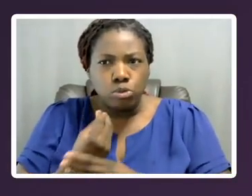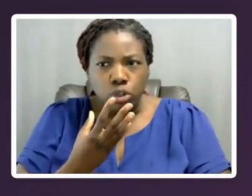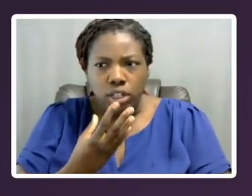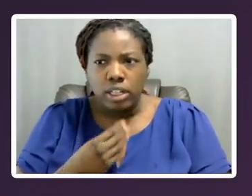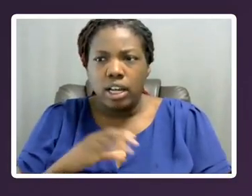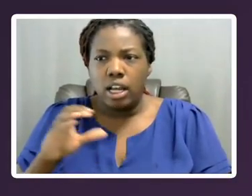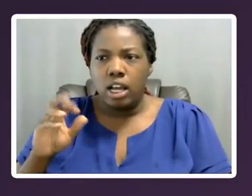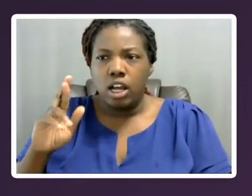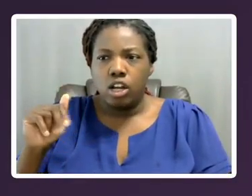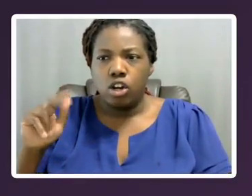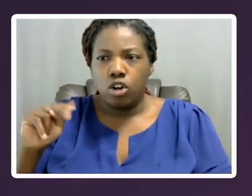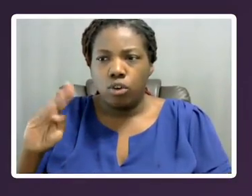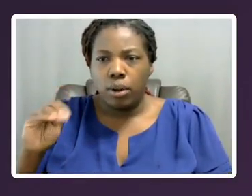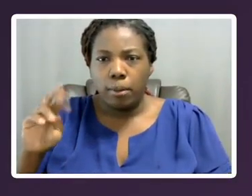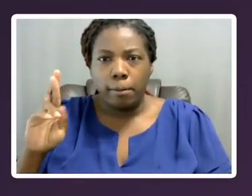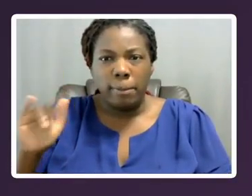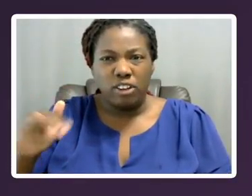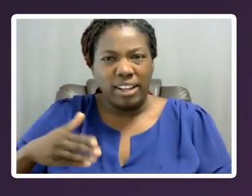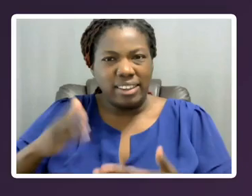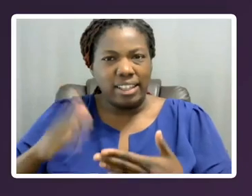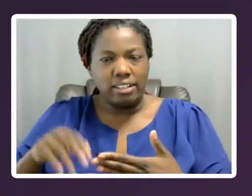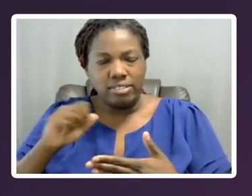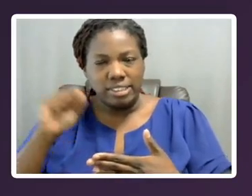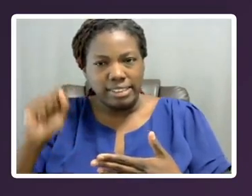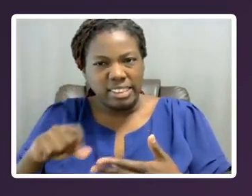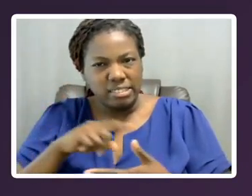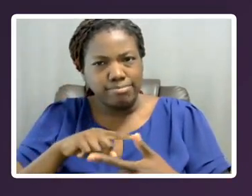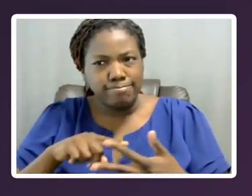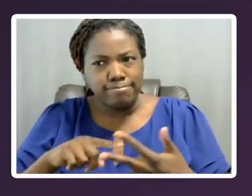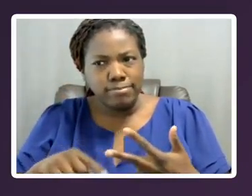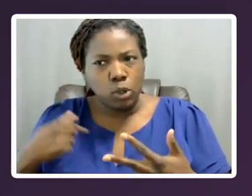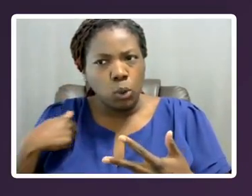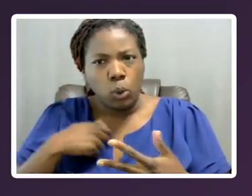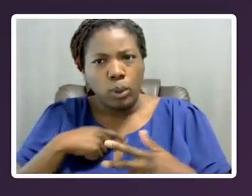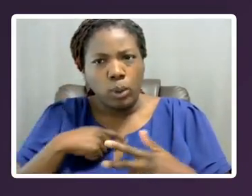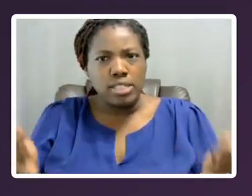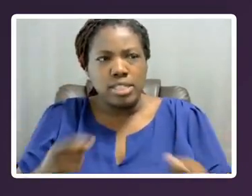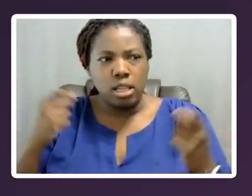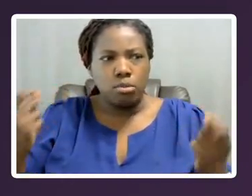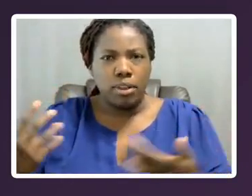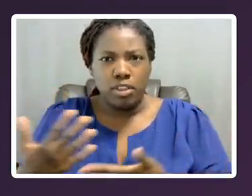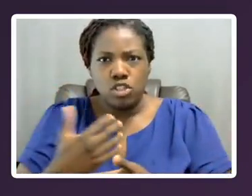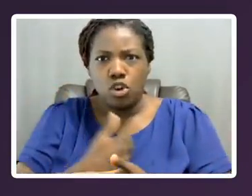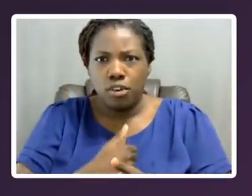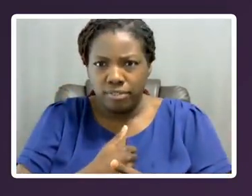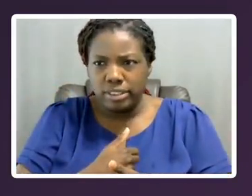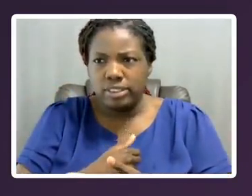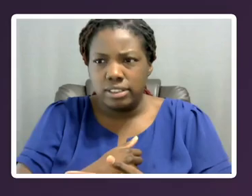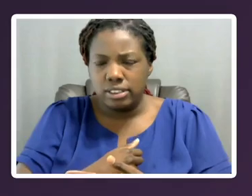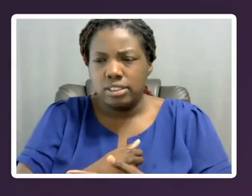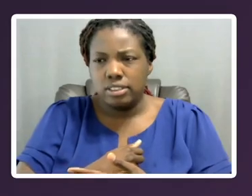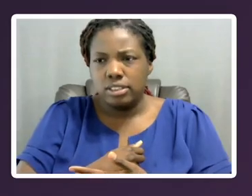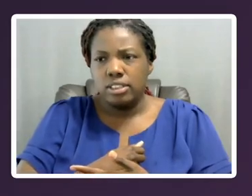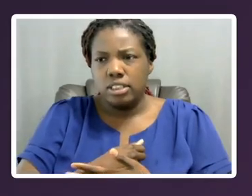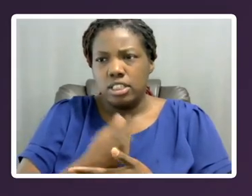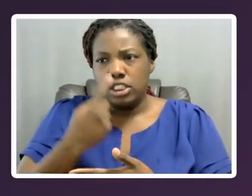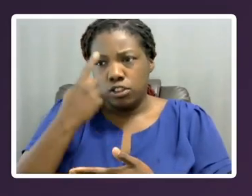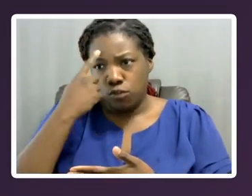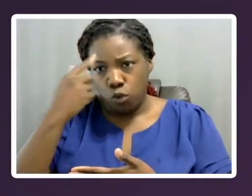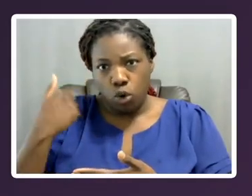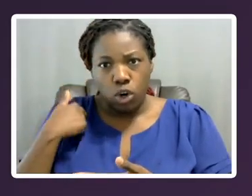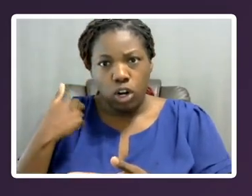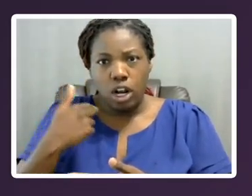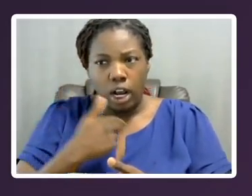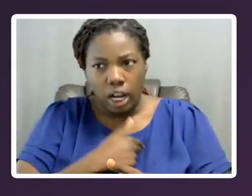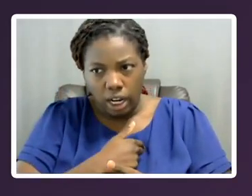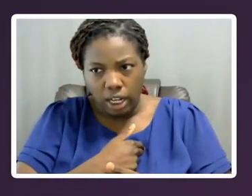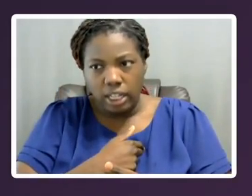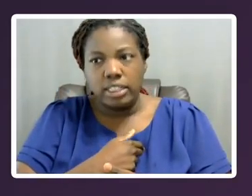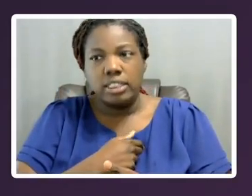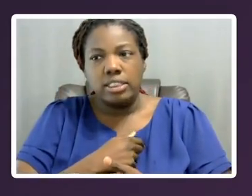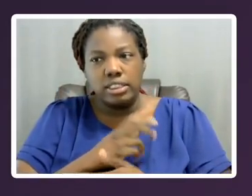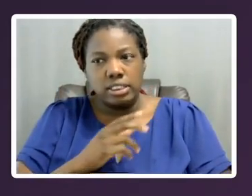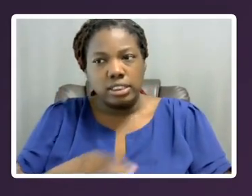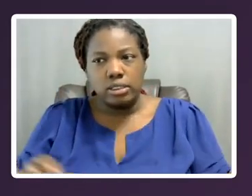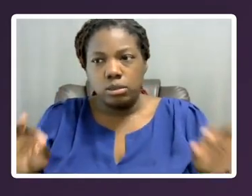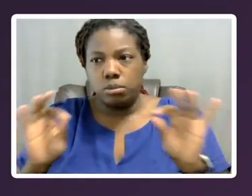of the season. We celebrate these harvests, and it's -- for us, it's an important way of honoring